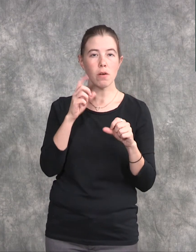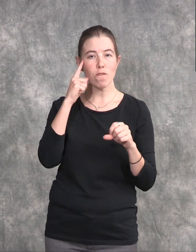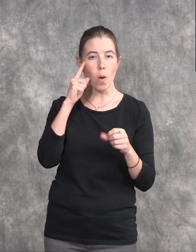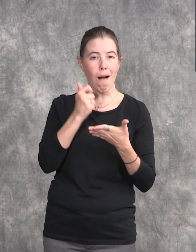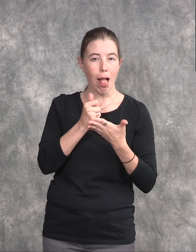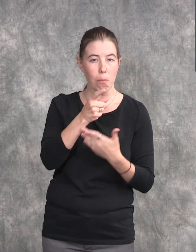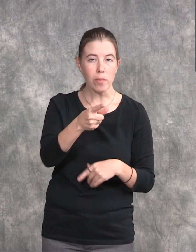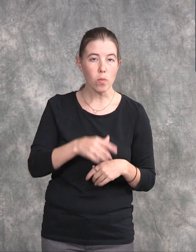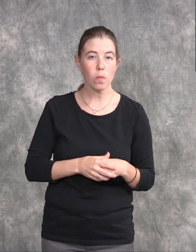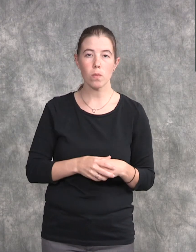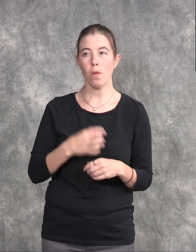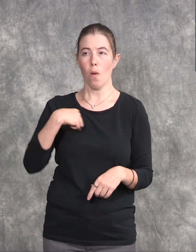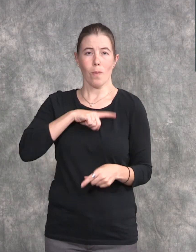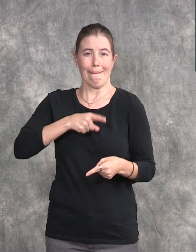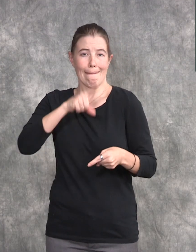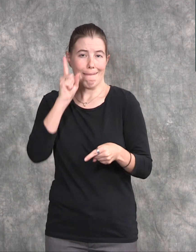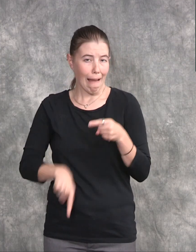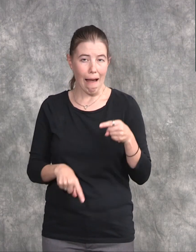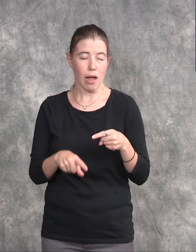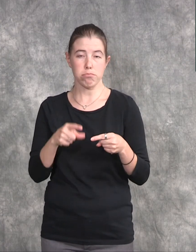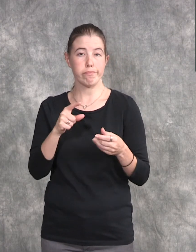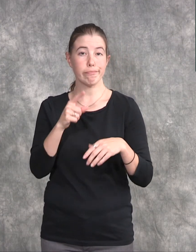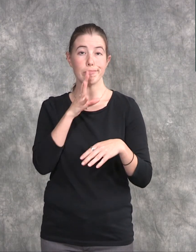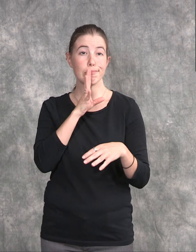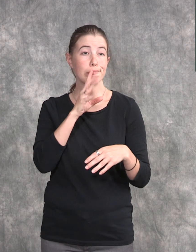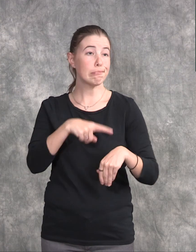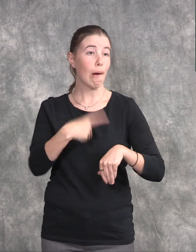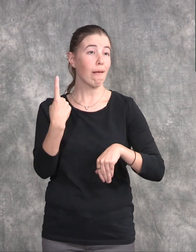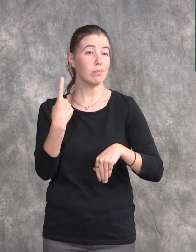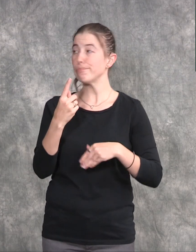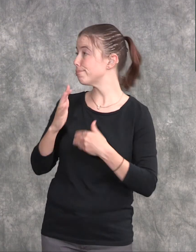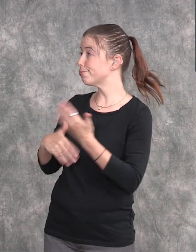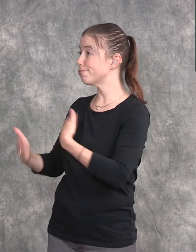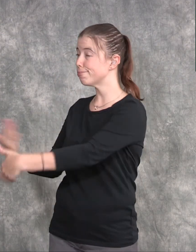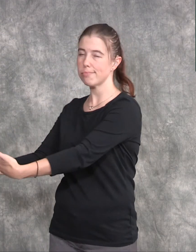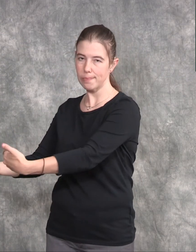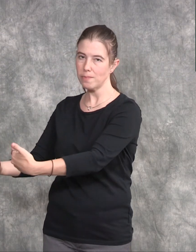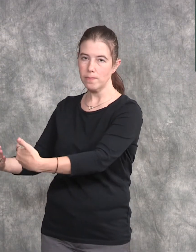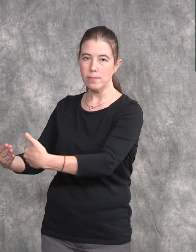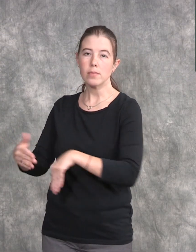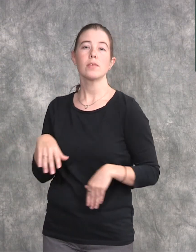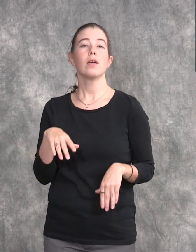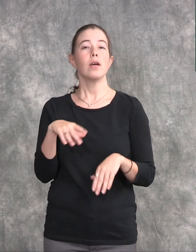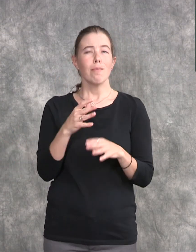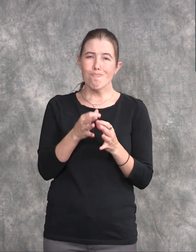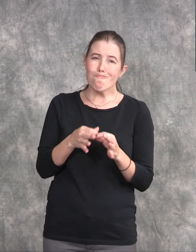in order to help you. We cannot speak with you one time and then proceed.